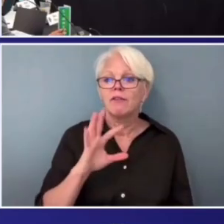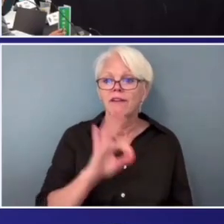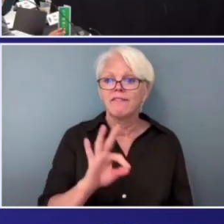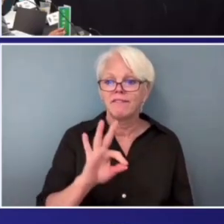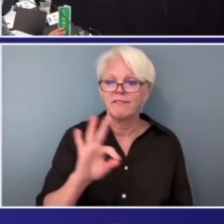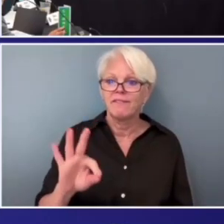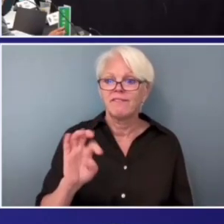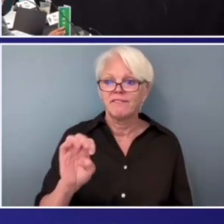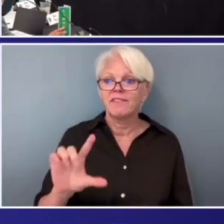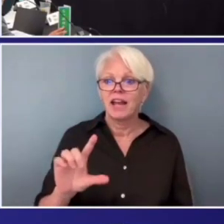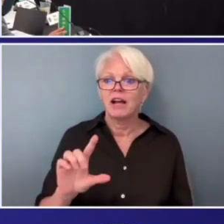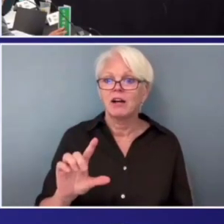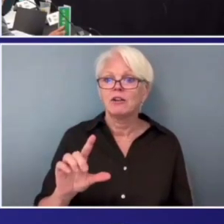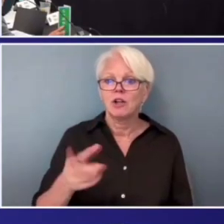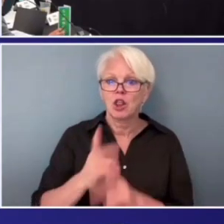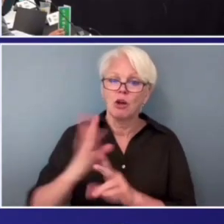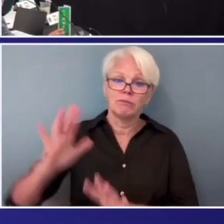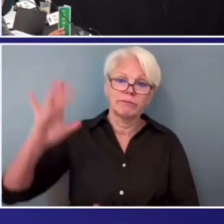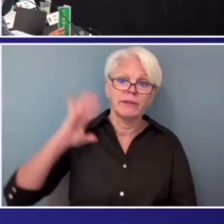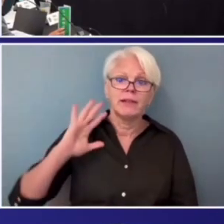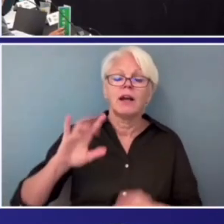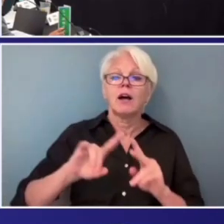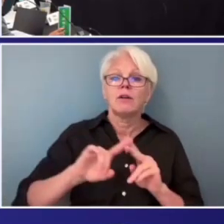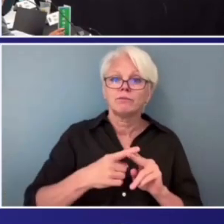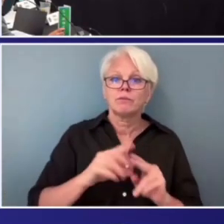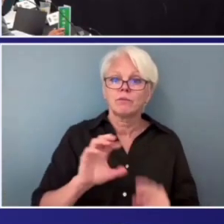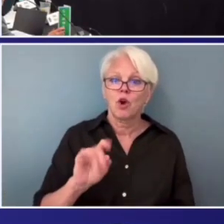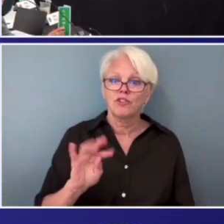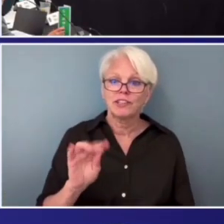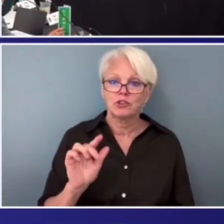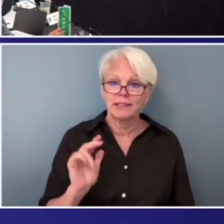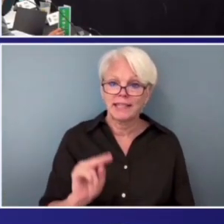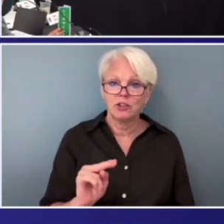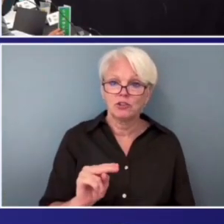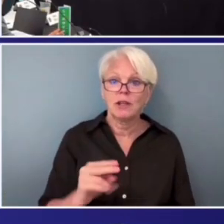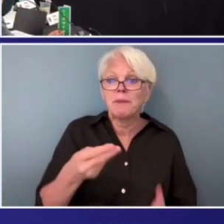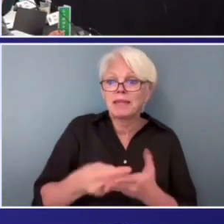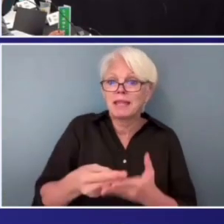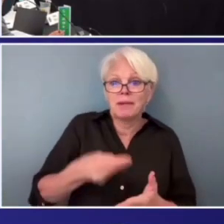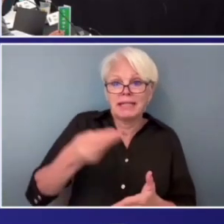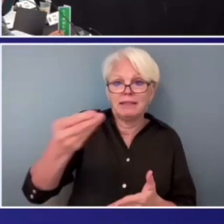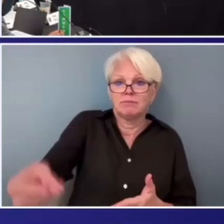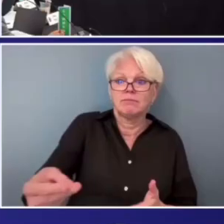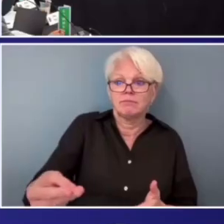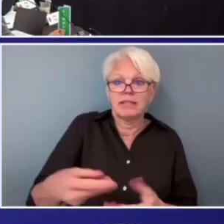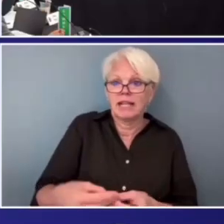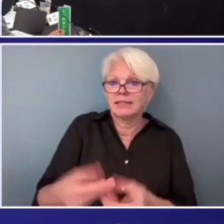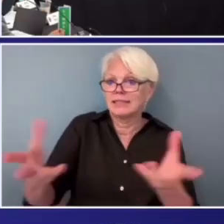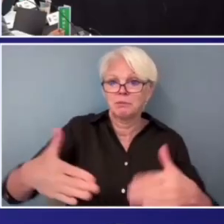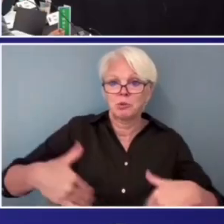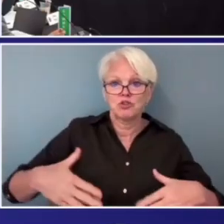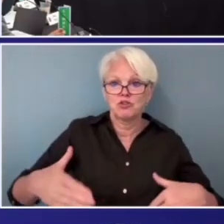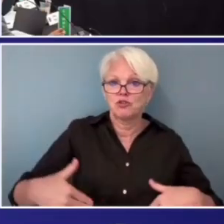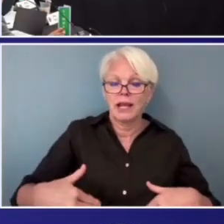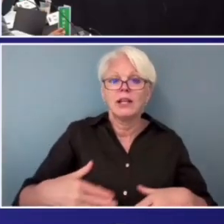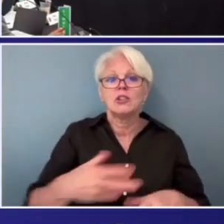you had that origination, the loan was made, but it had not been disbursed yet. The money had not left and gotten into the borrower's hands.